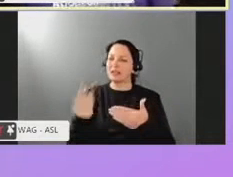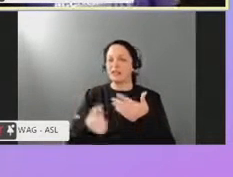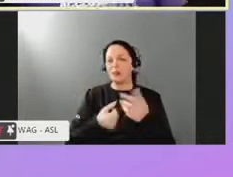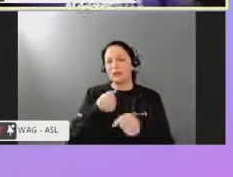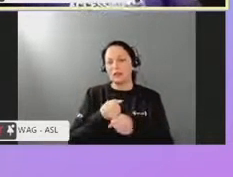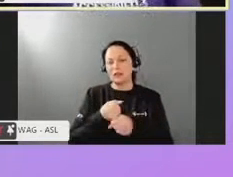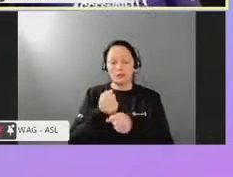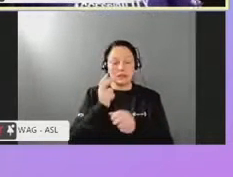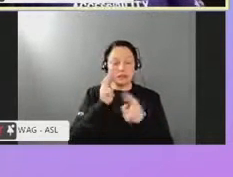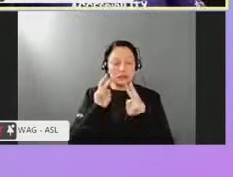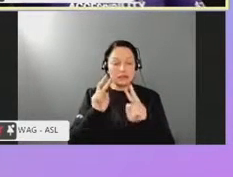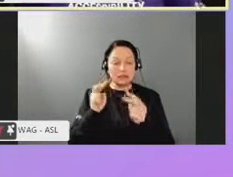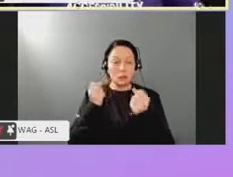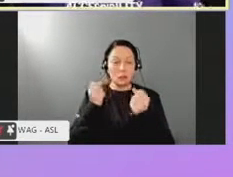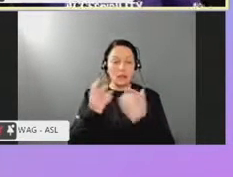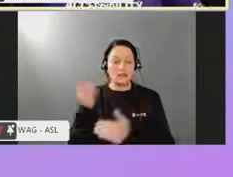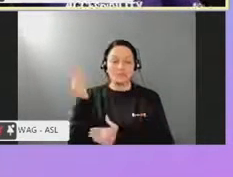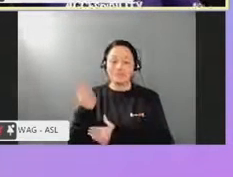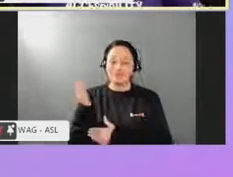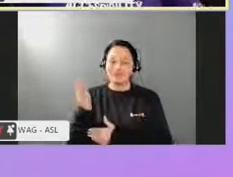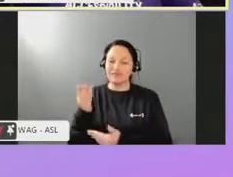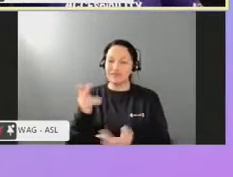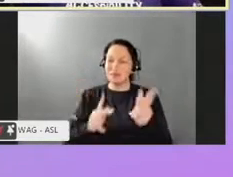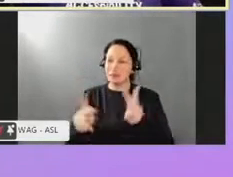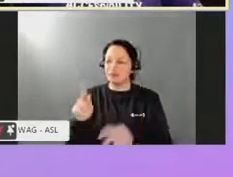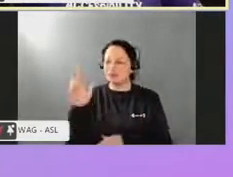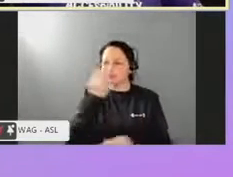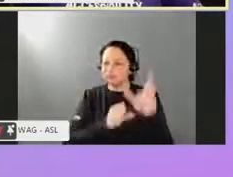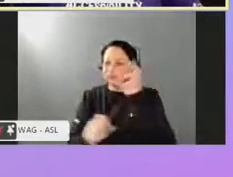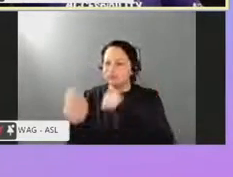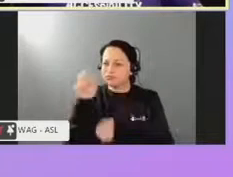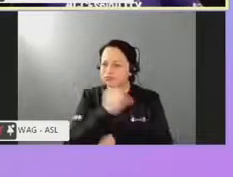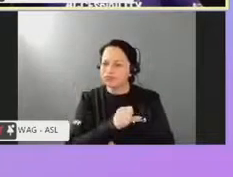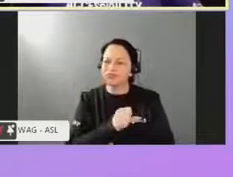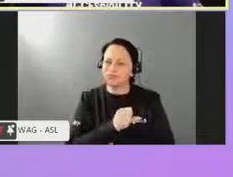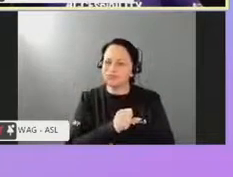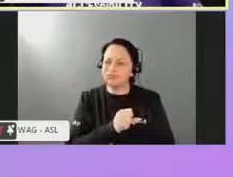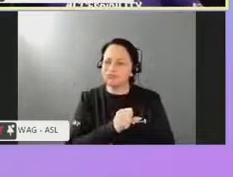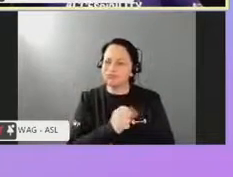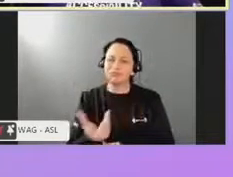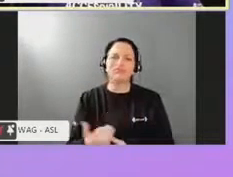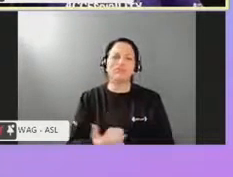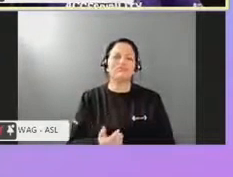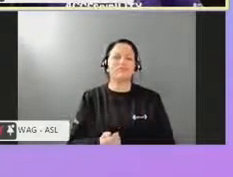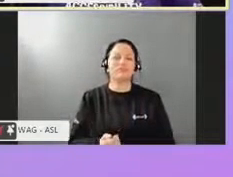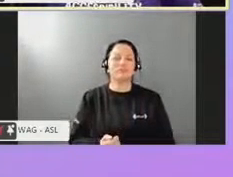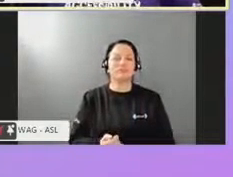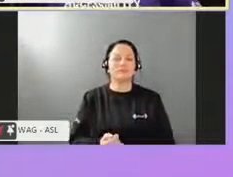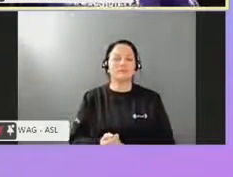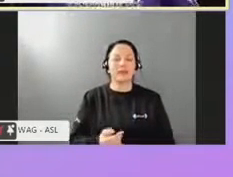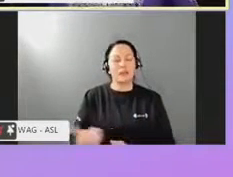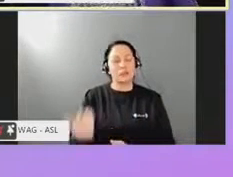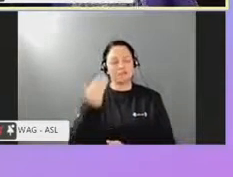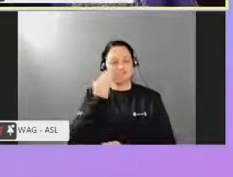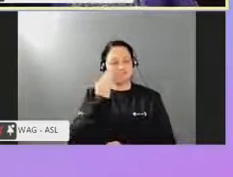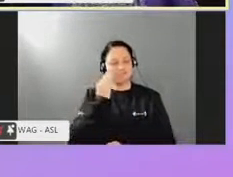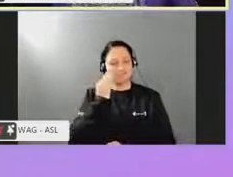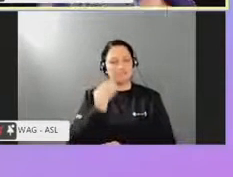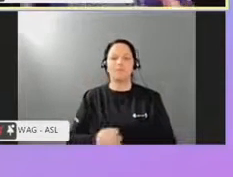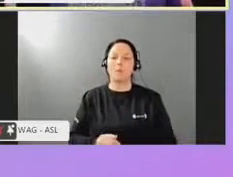thinking as I was going through all of these things in the last couple of years. Seeing so many presentations where people were making those